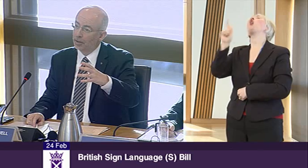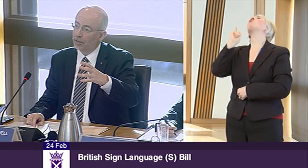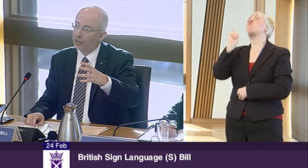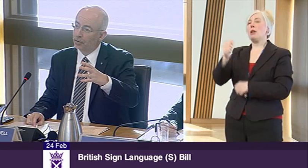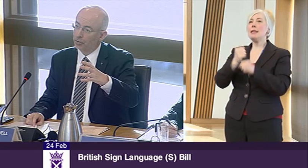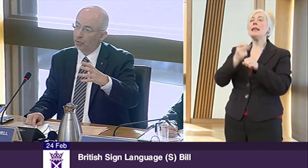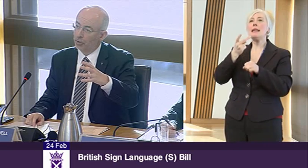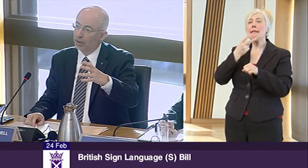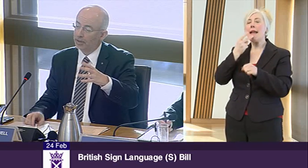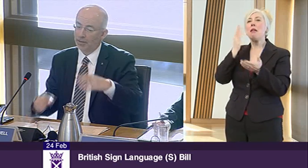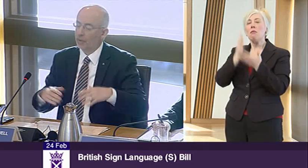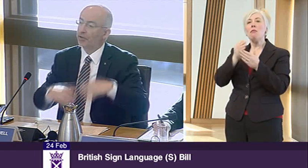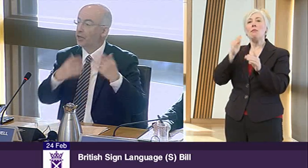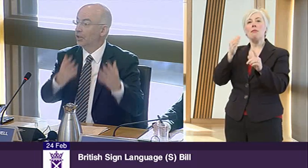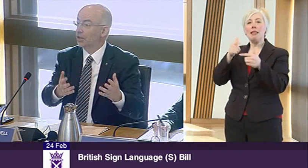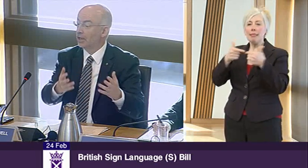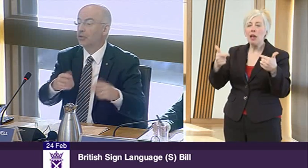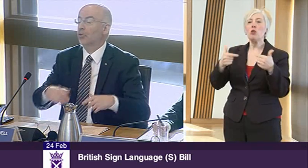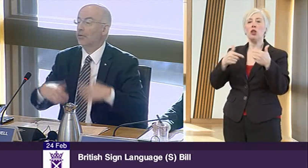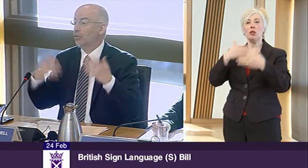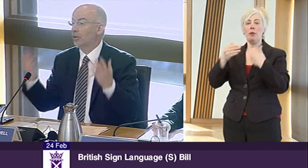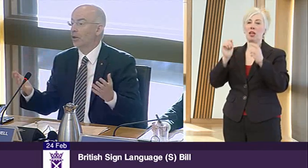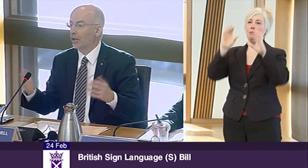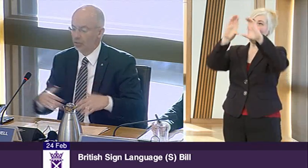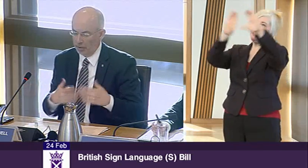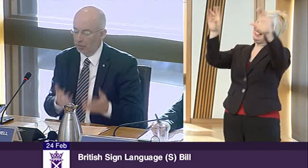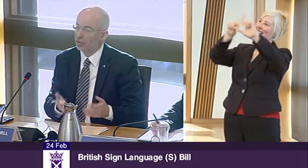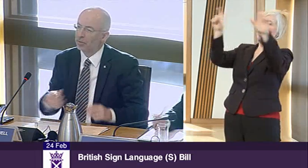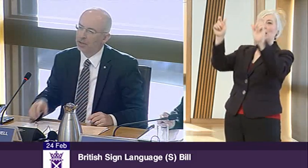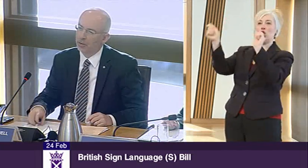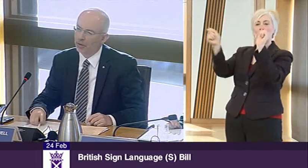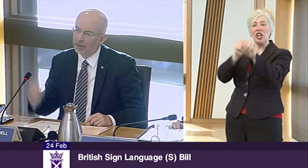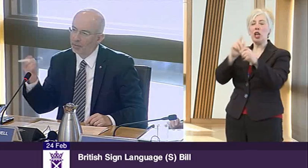and they think about what they should do. For example, when they are changing signage